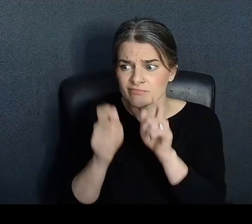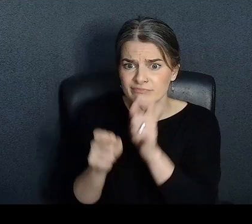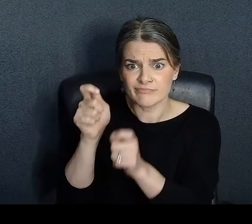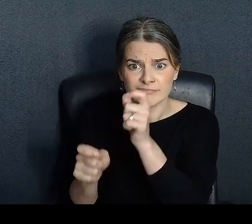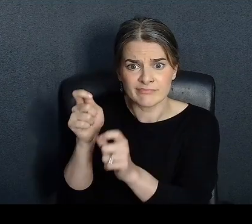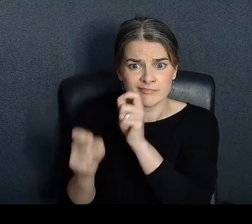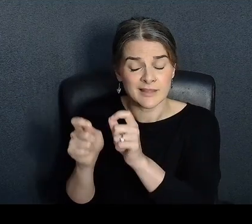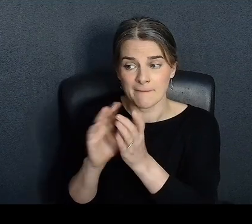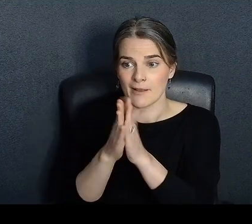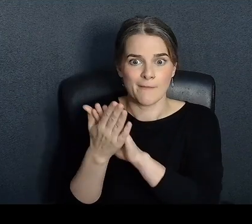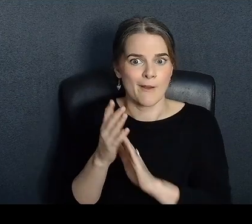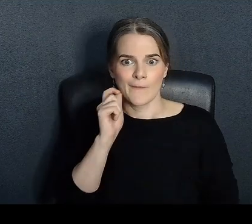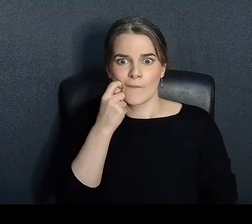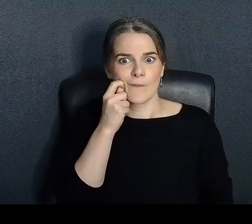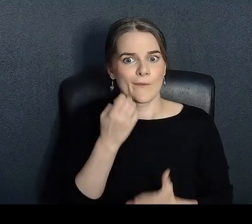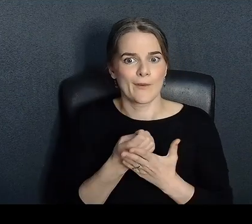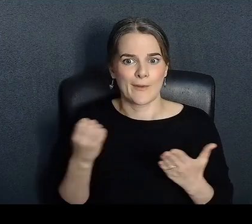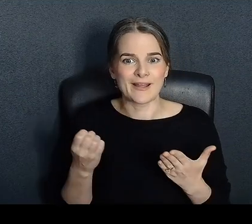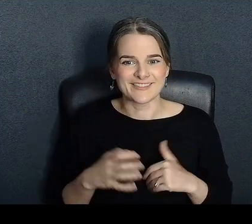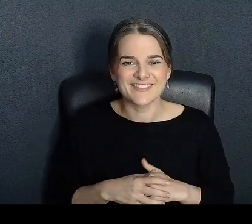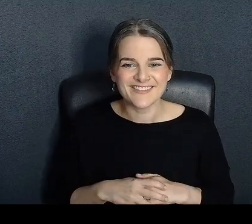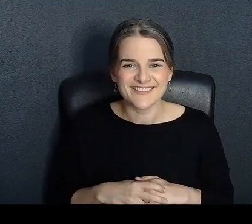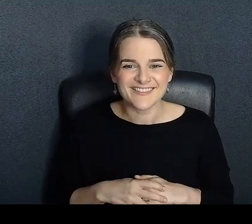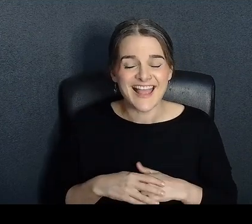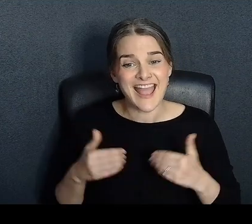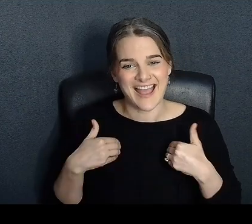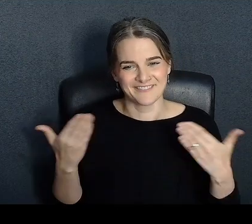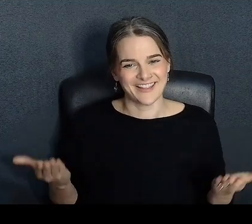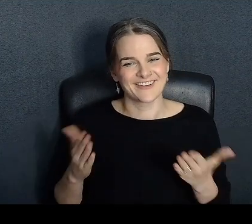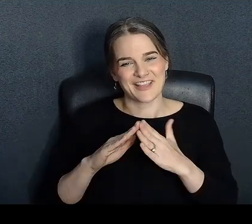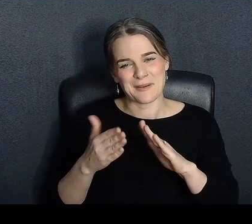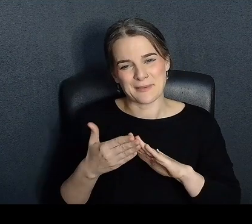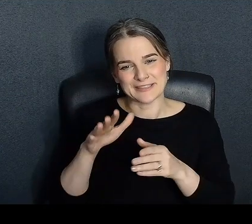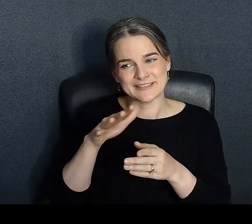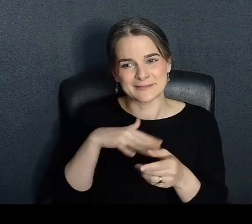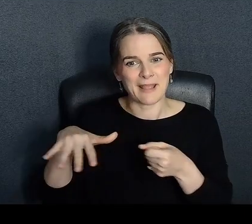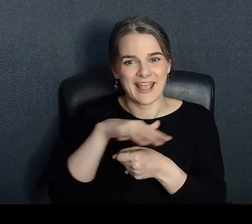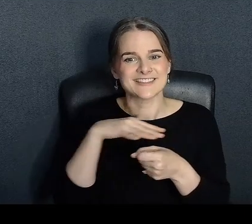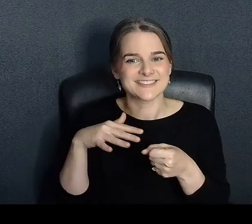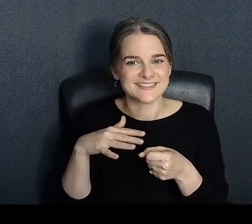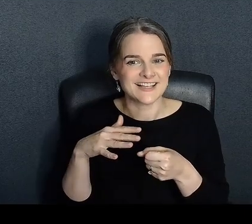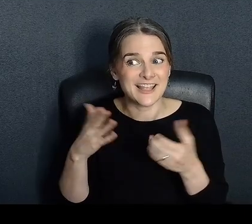So we also have this in our community space on campus. It lets us know when the door opens